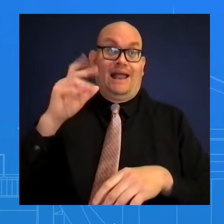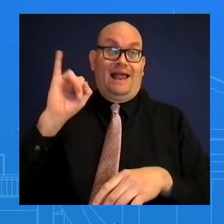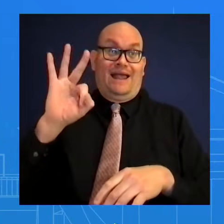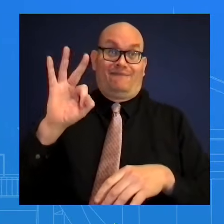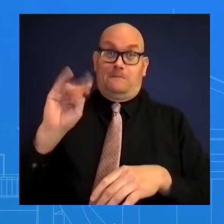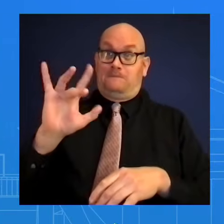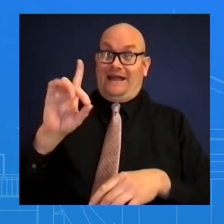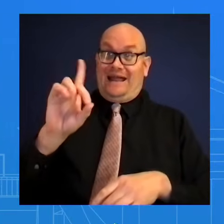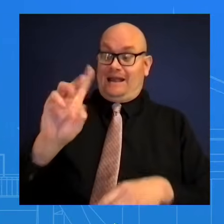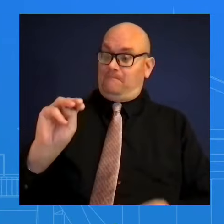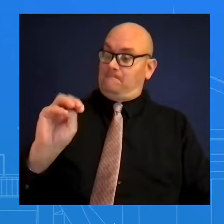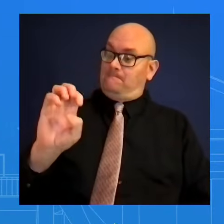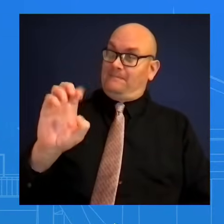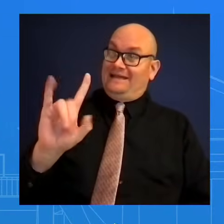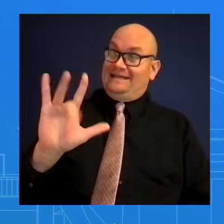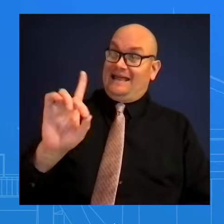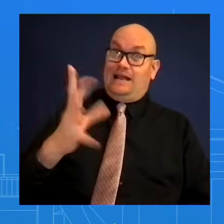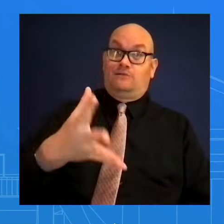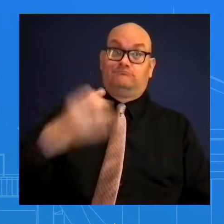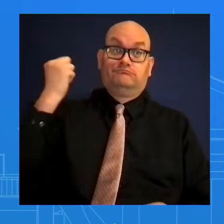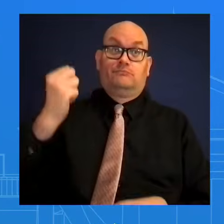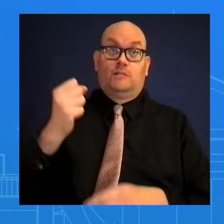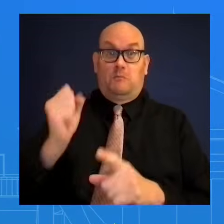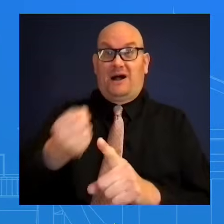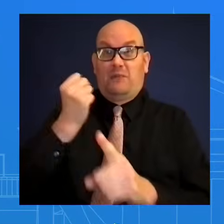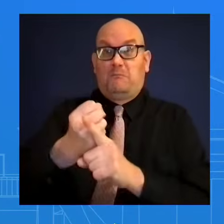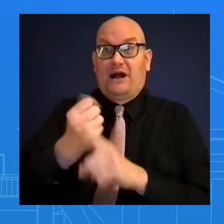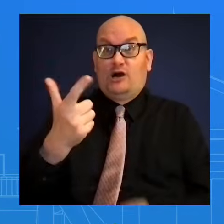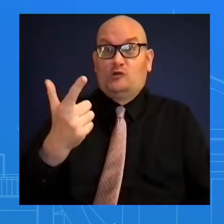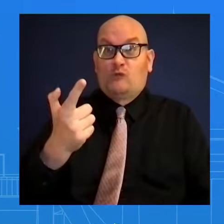protecting that. That's important. When you think about creating